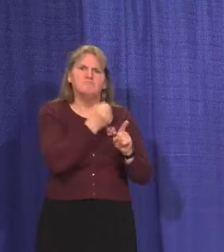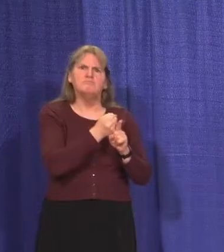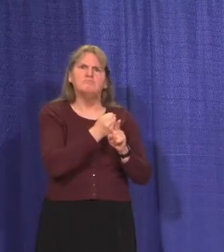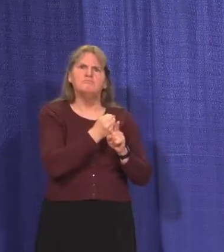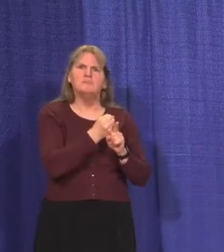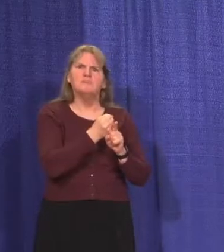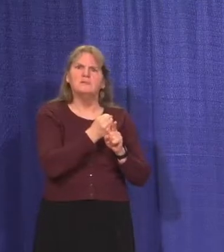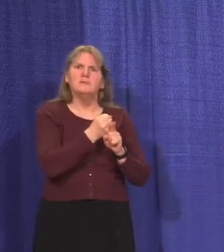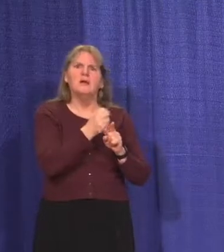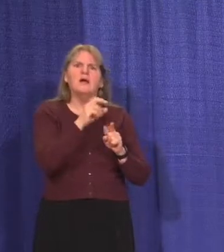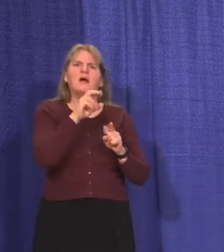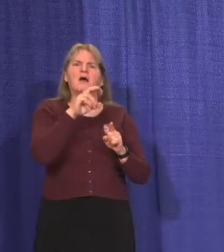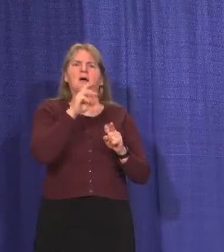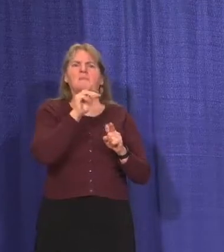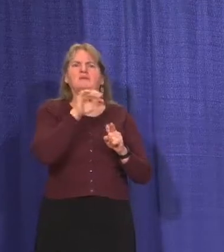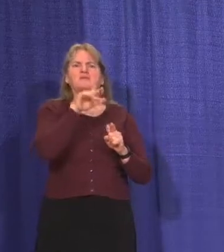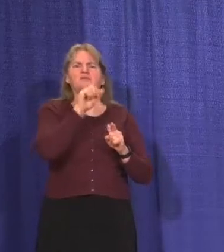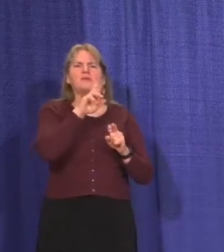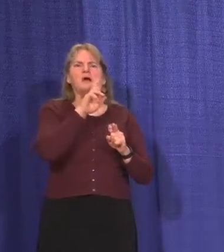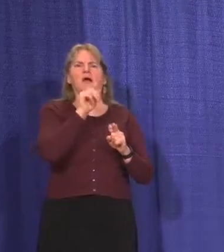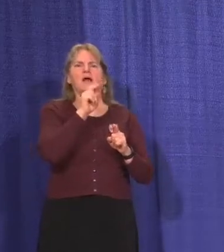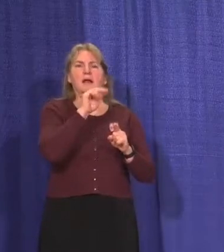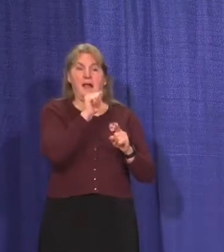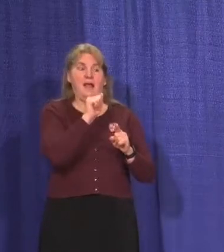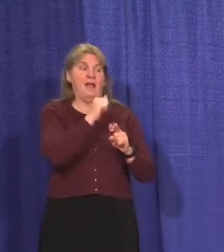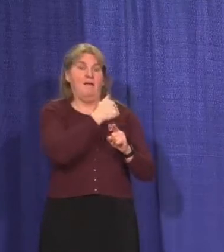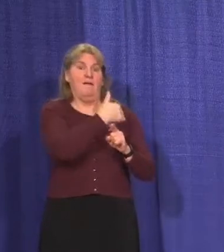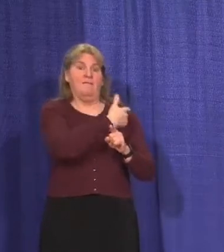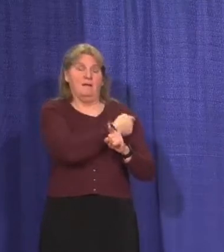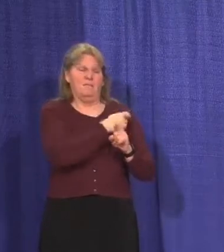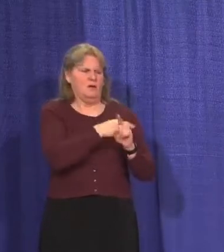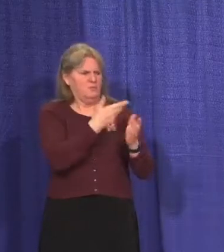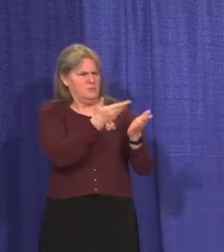but provide evidence of vaccines seems to be very effective